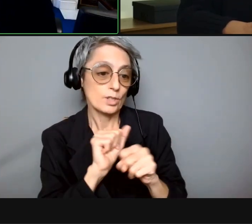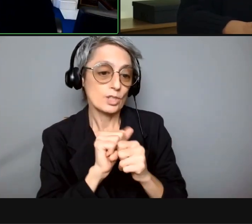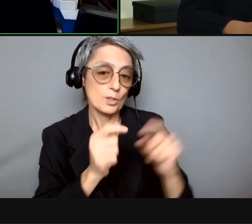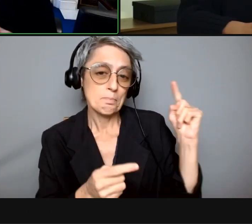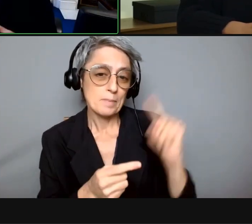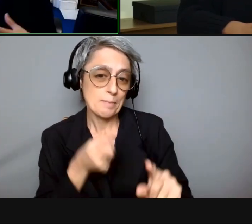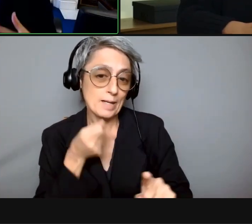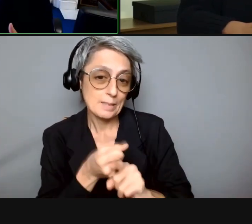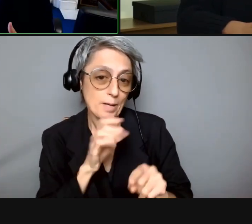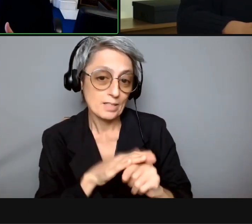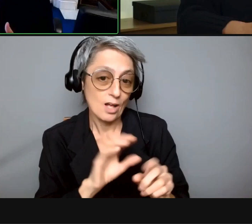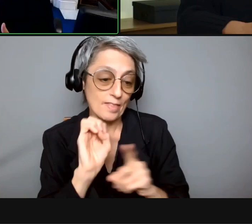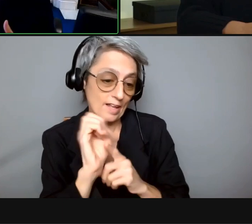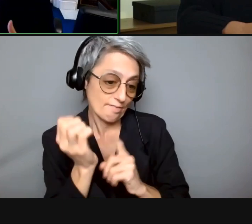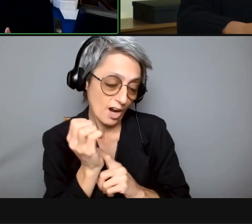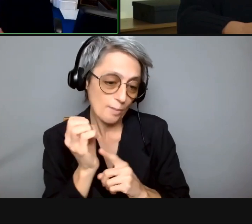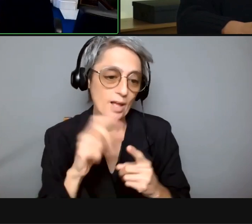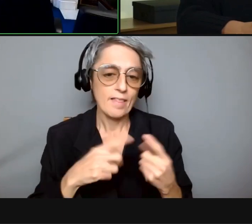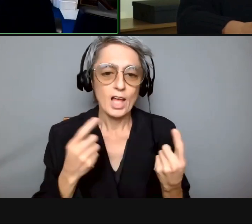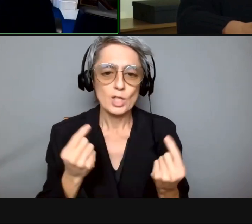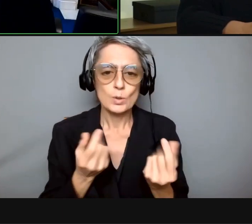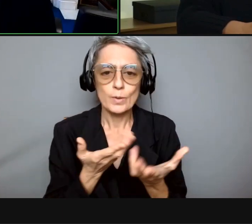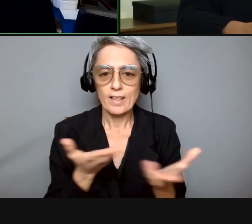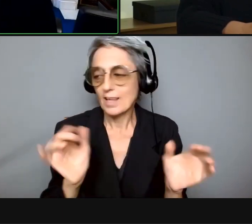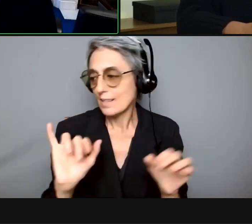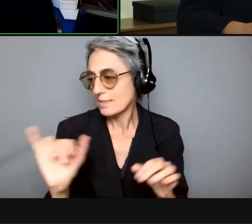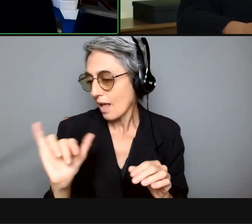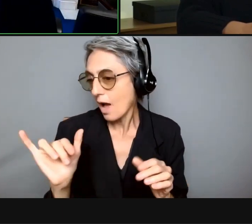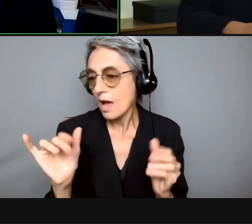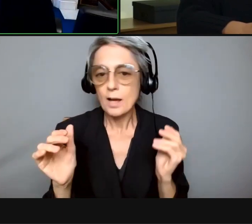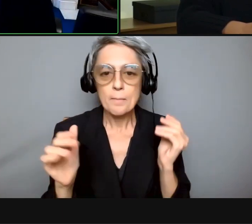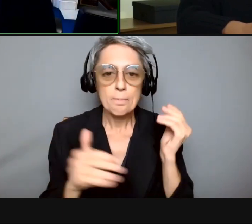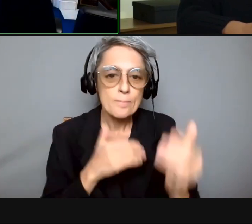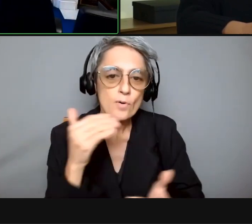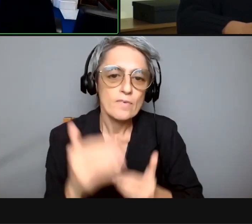and then doing things like moving forward on and seriously world,